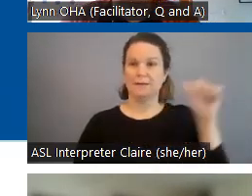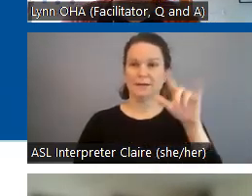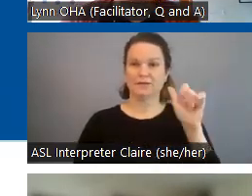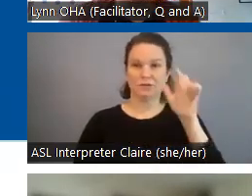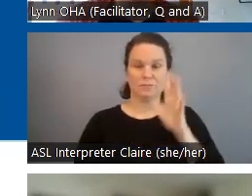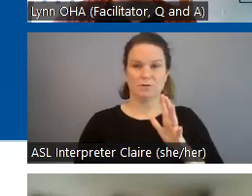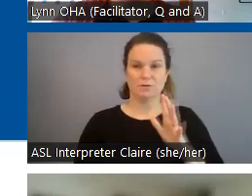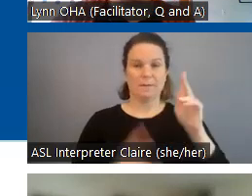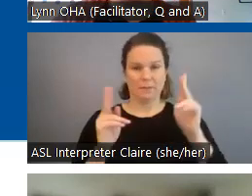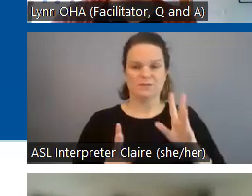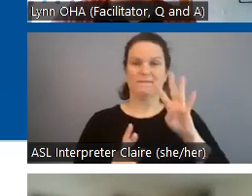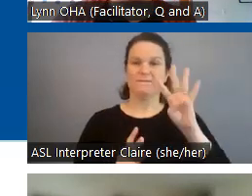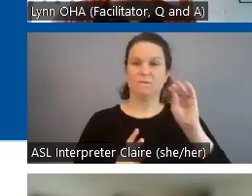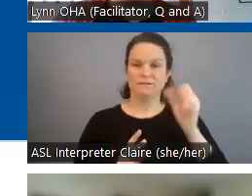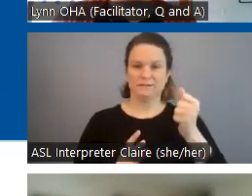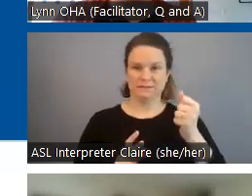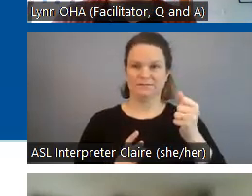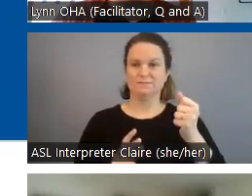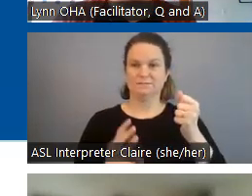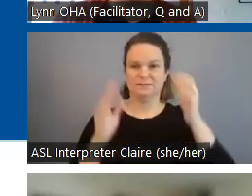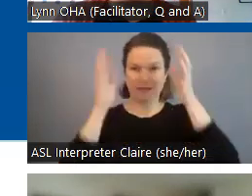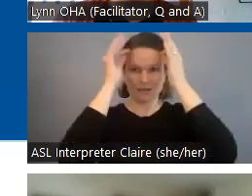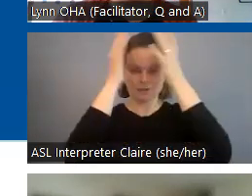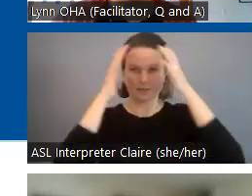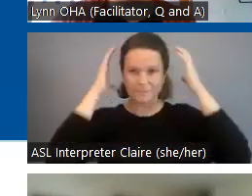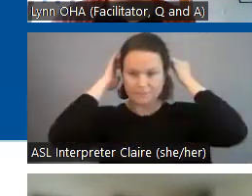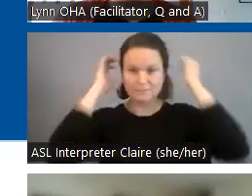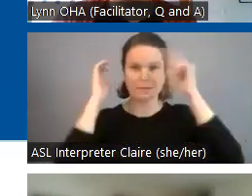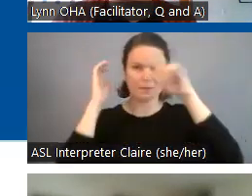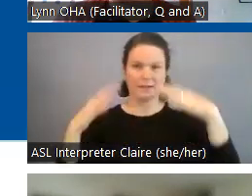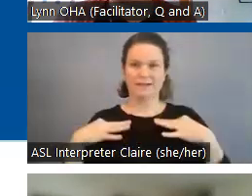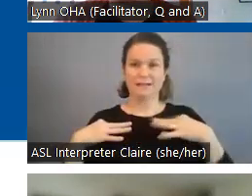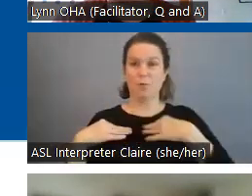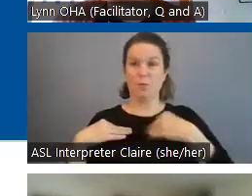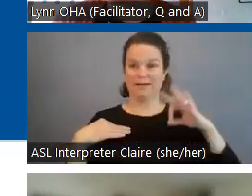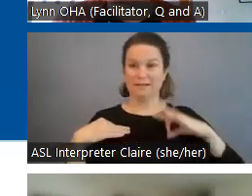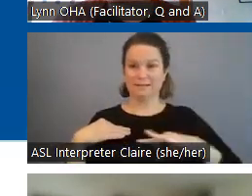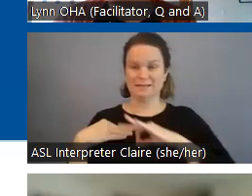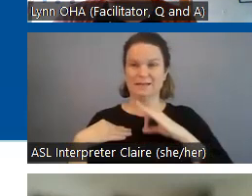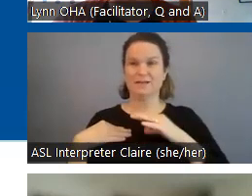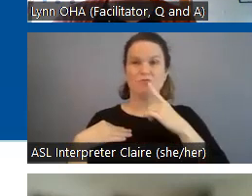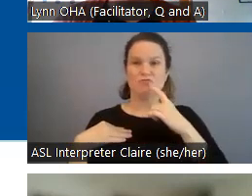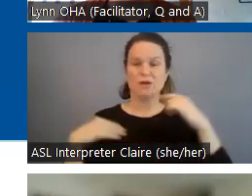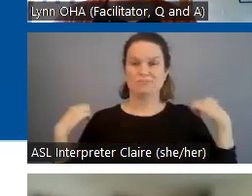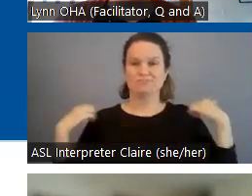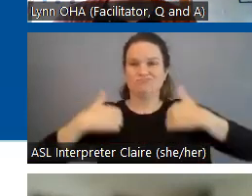My long, dark hair is pulled back. I'm wearing a black top with white dots and